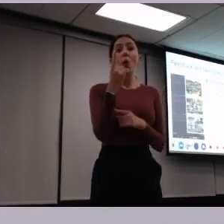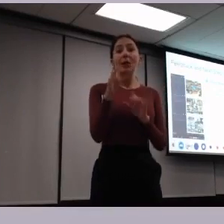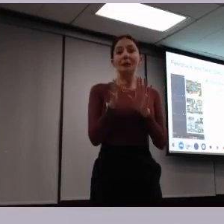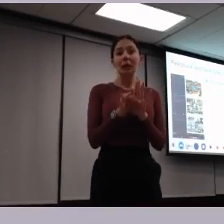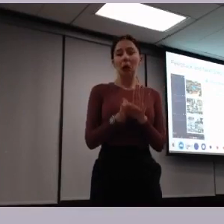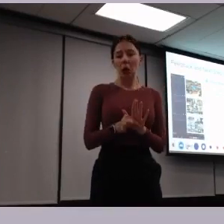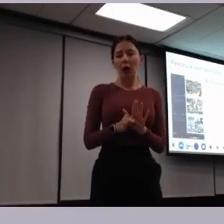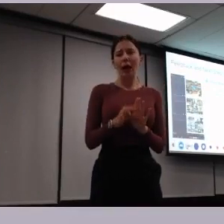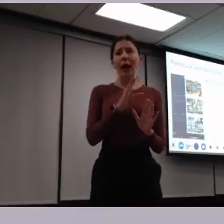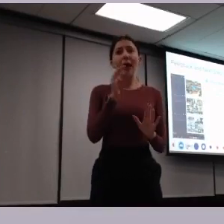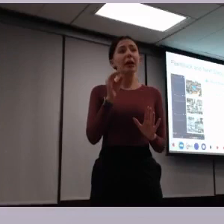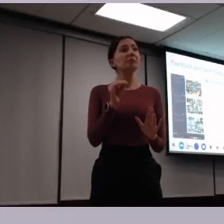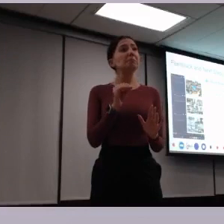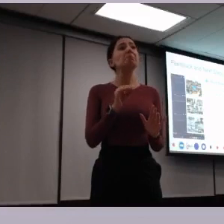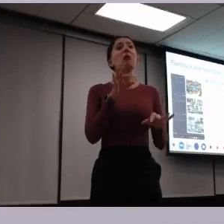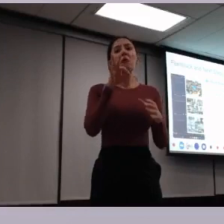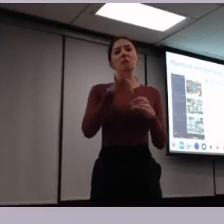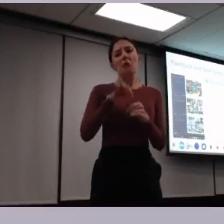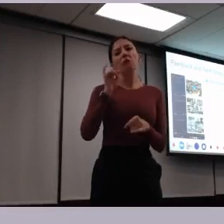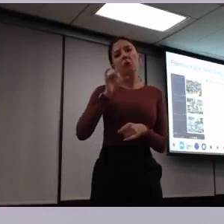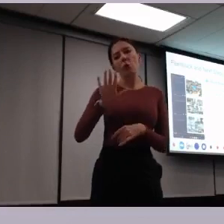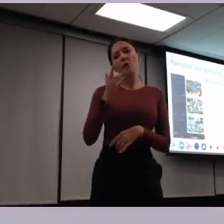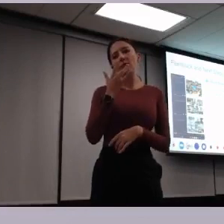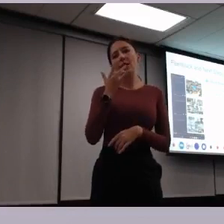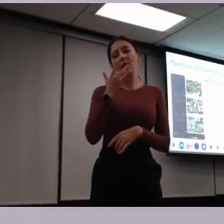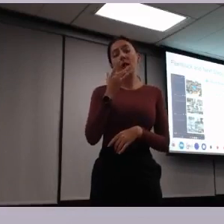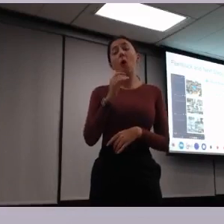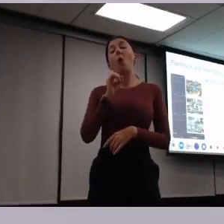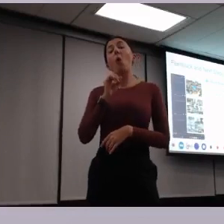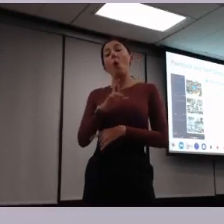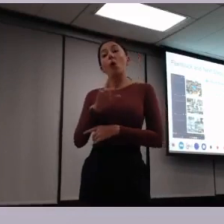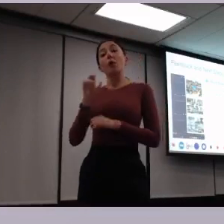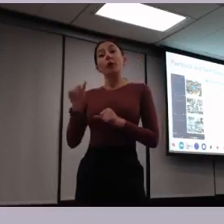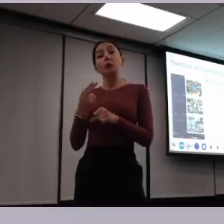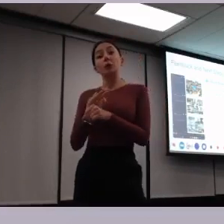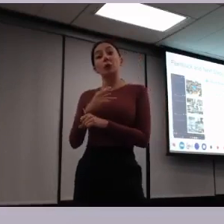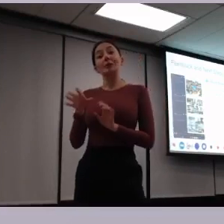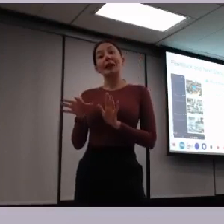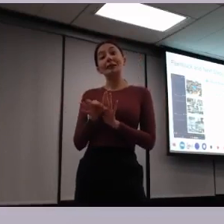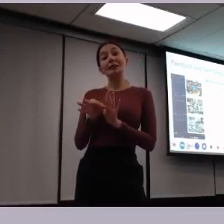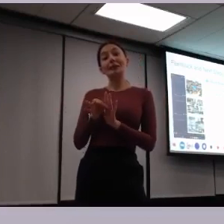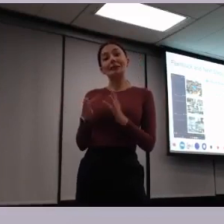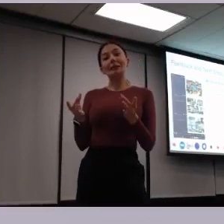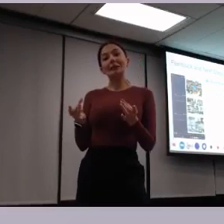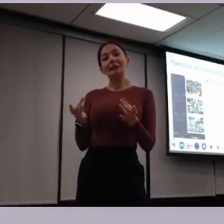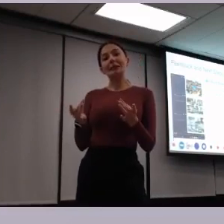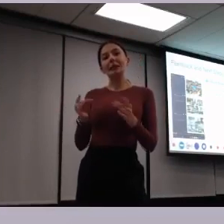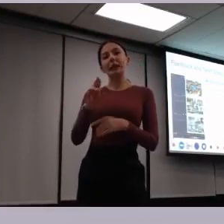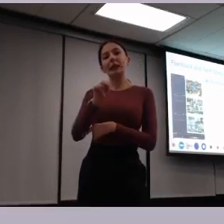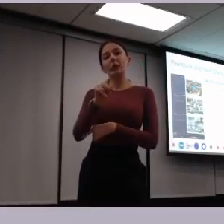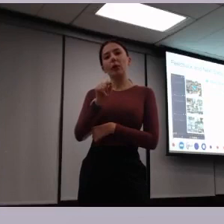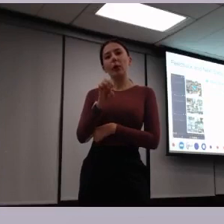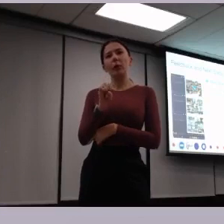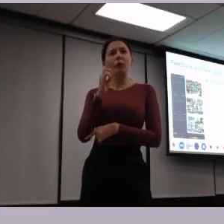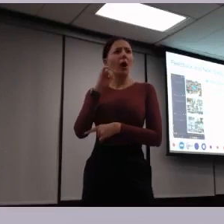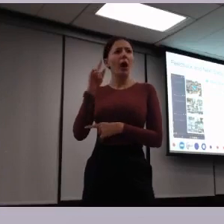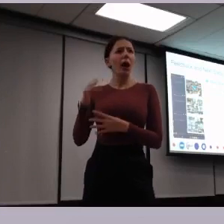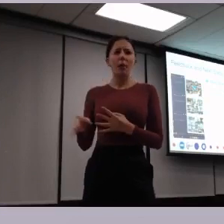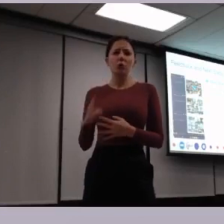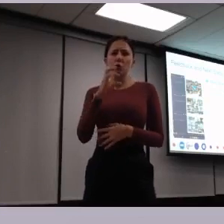your favorite or sticky notes with an option that we haven't considered. Please, please don't don't be shy.